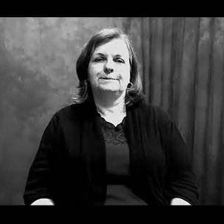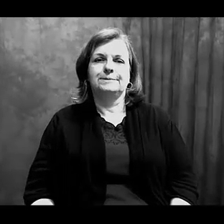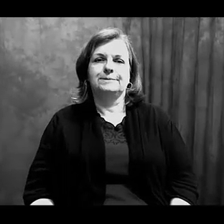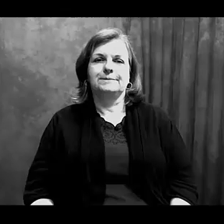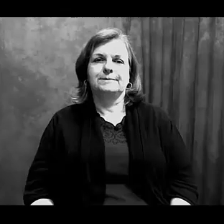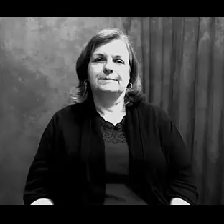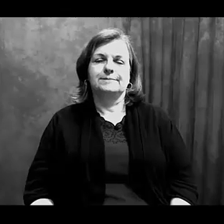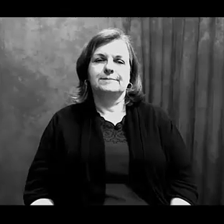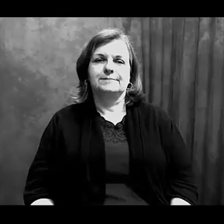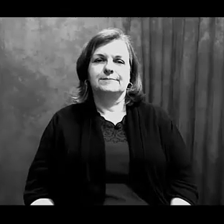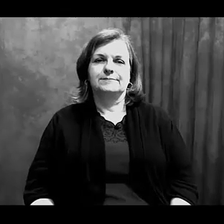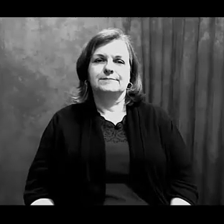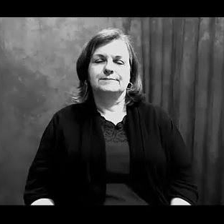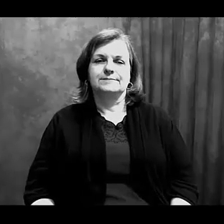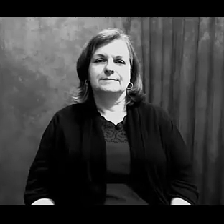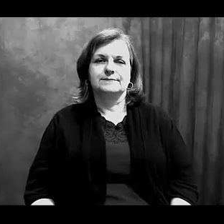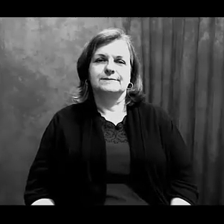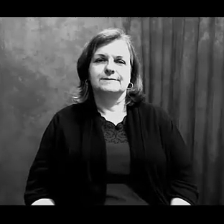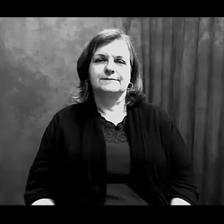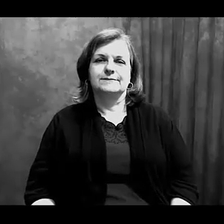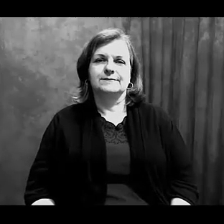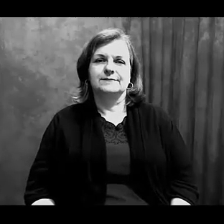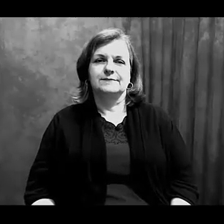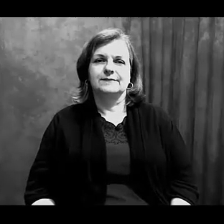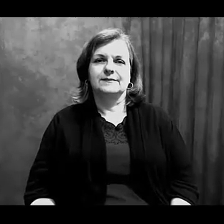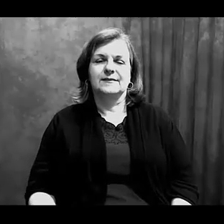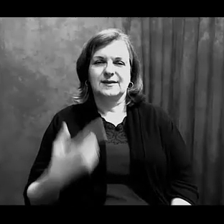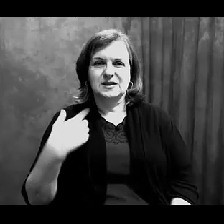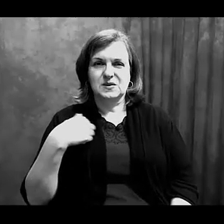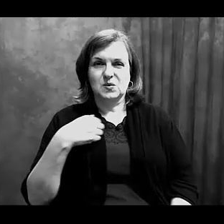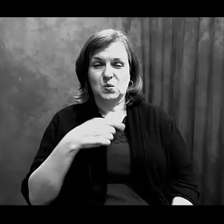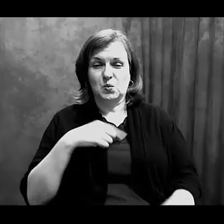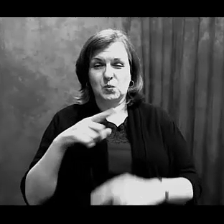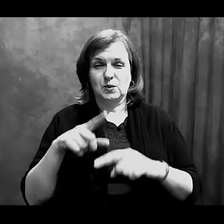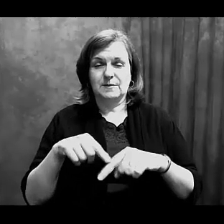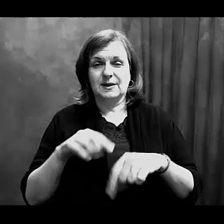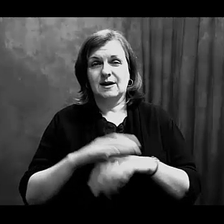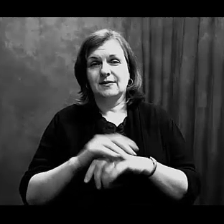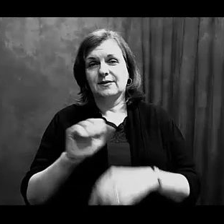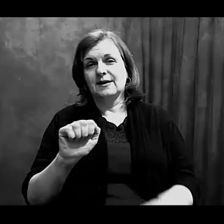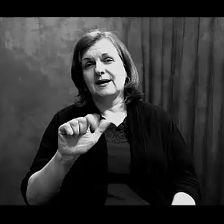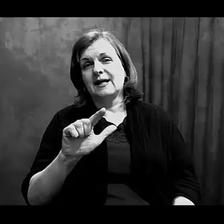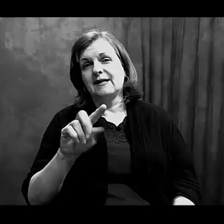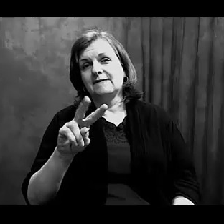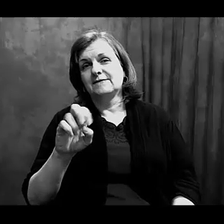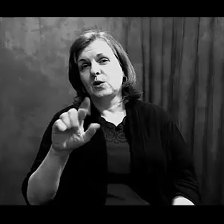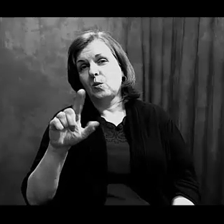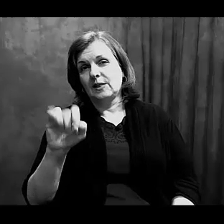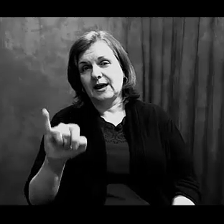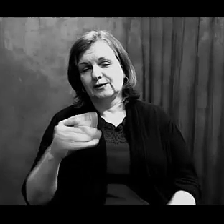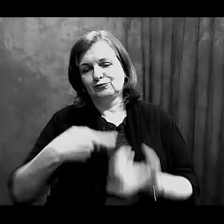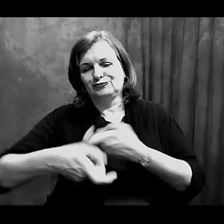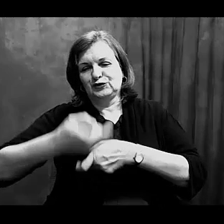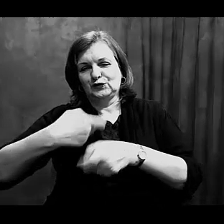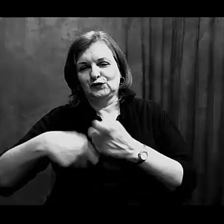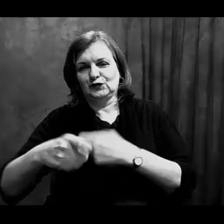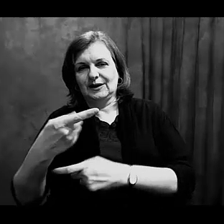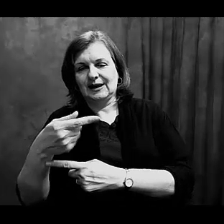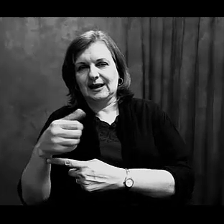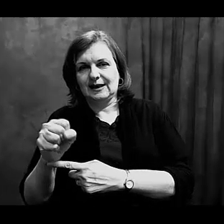we are dependent as I said on this alveoli for diffusion remember again red is oxygen rich